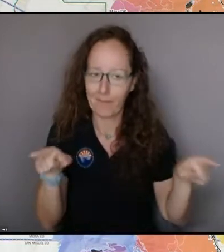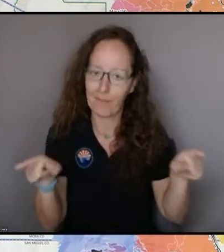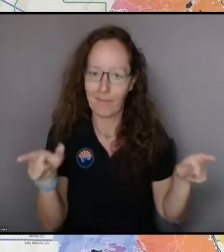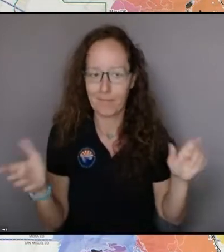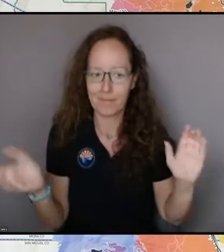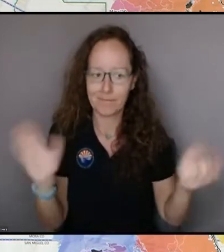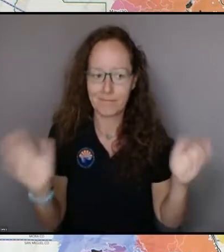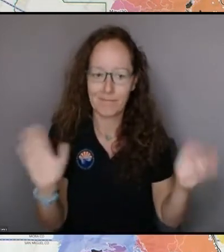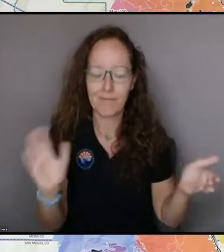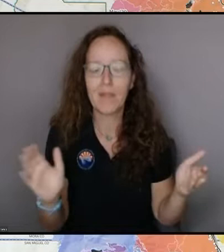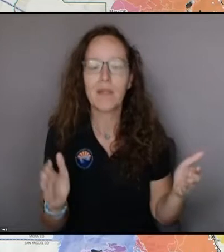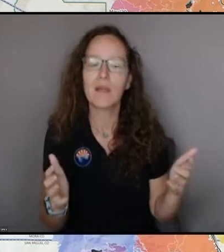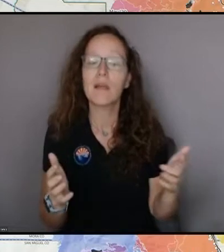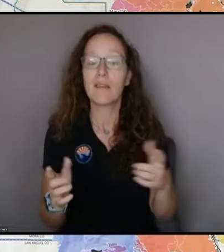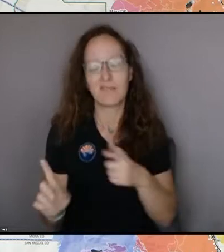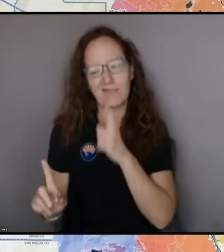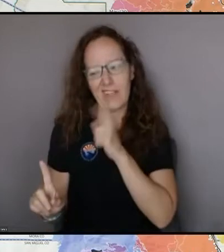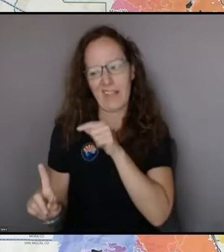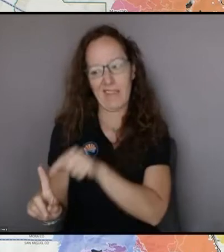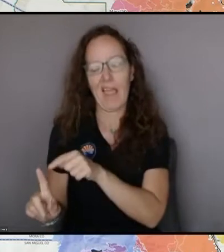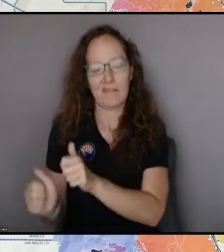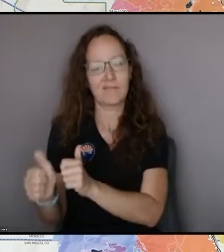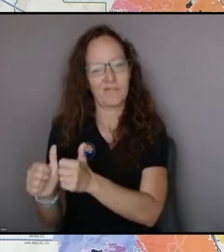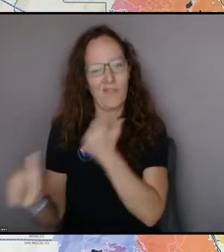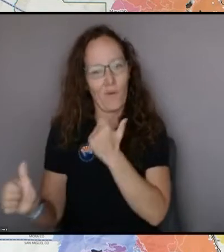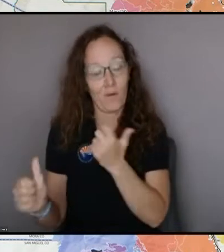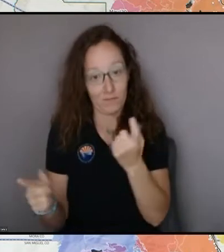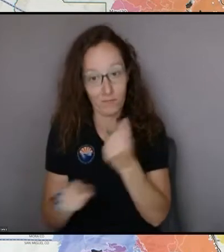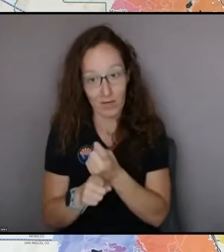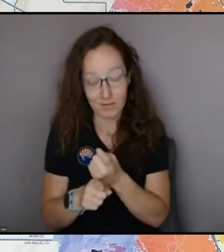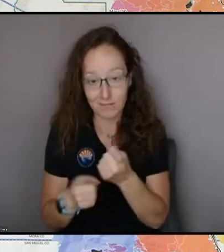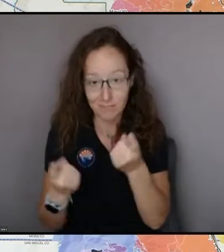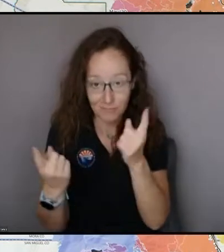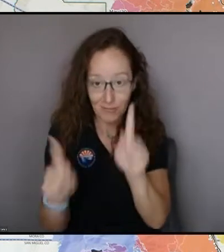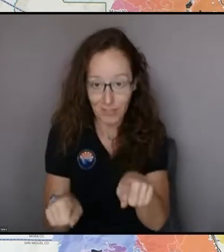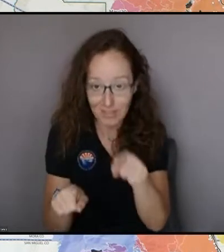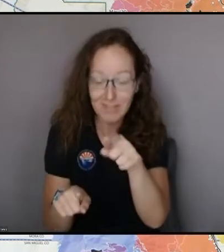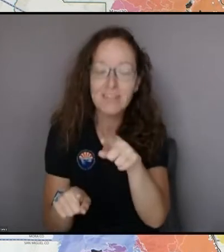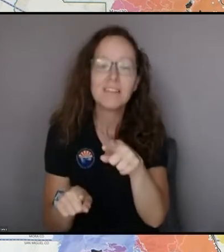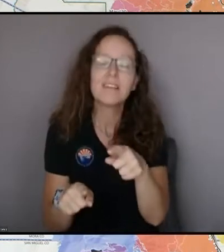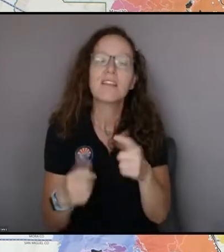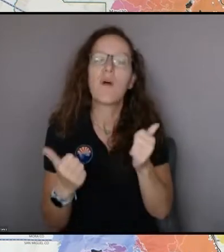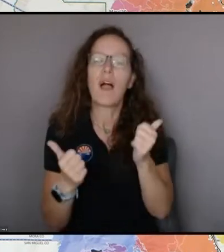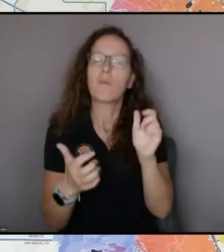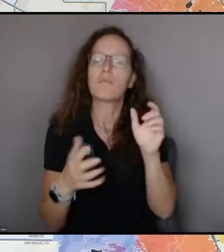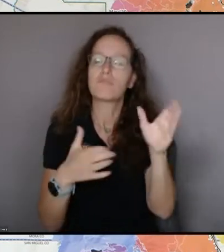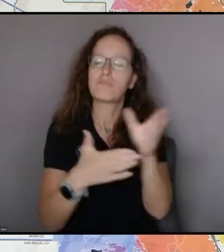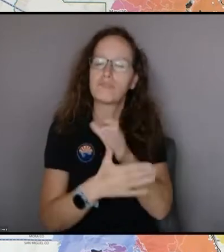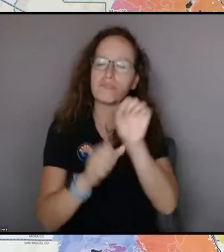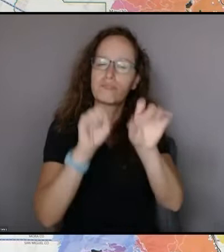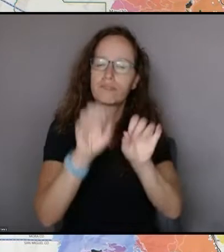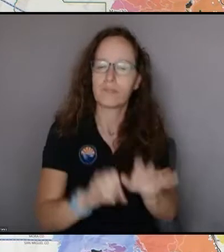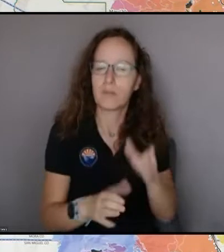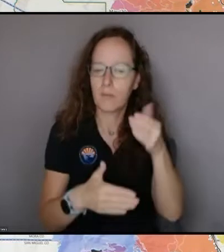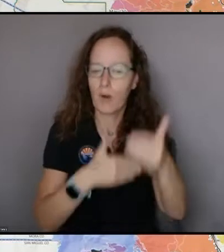we use to try to avoid those. The first thing is: When we're talking about different alternatives, we engage in this